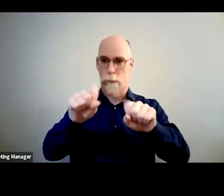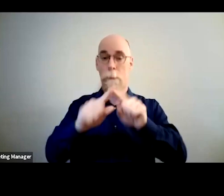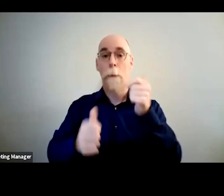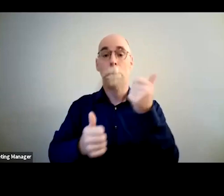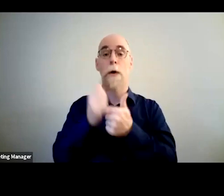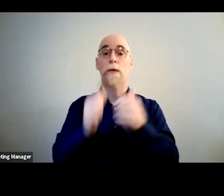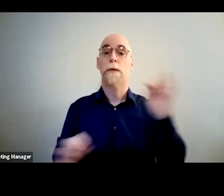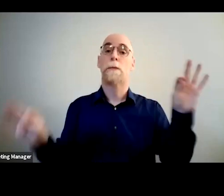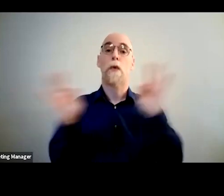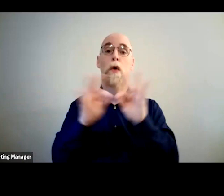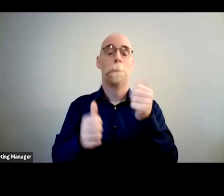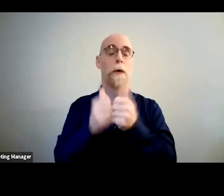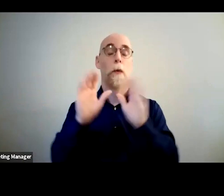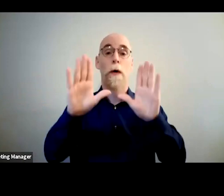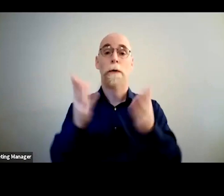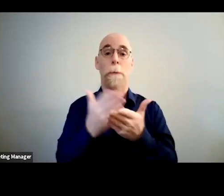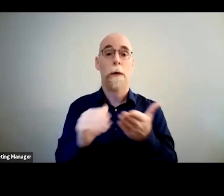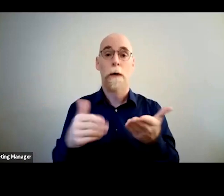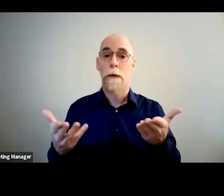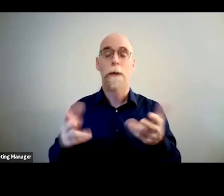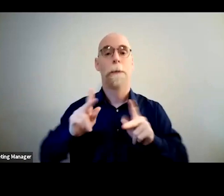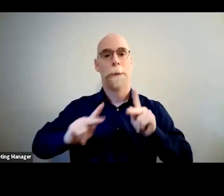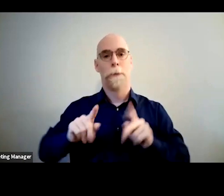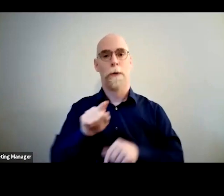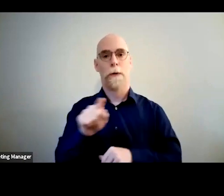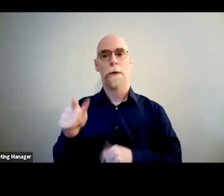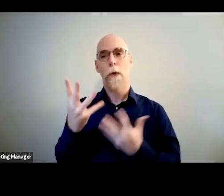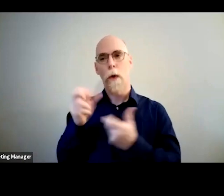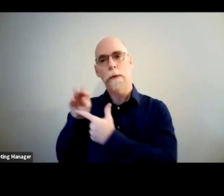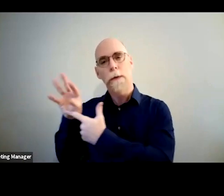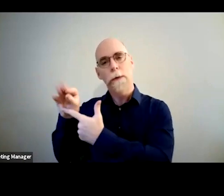That's the biggest thing that's happening right now, and there's more to come from the Baltimore